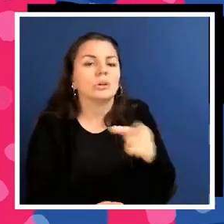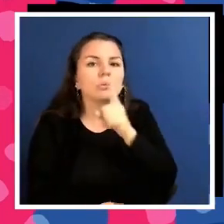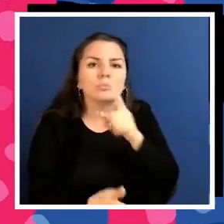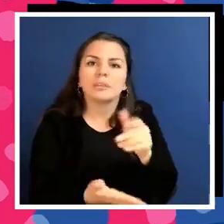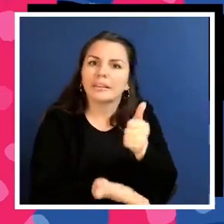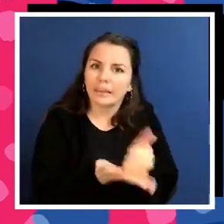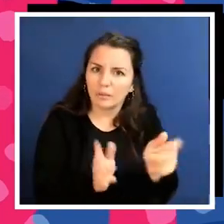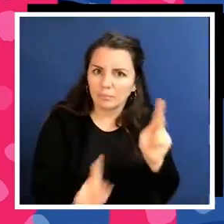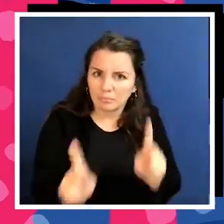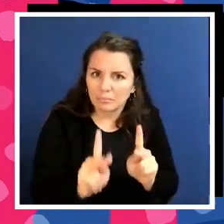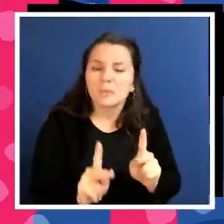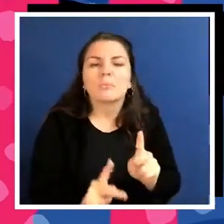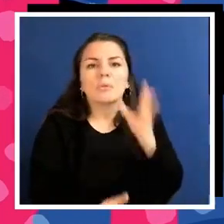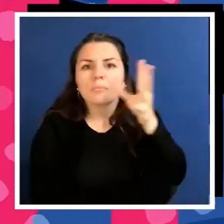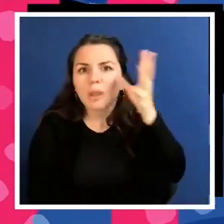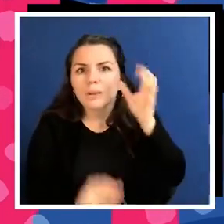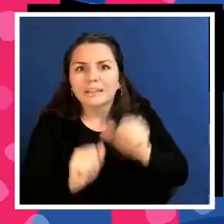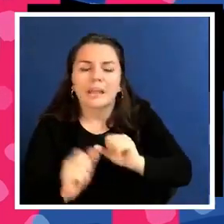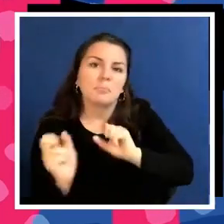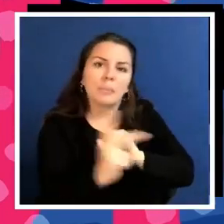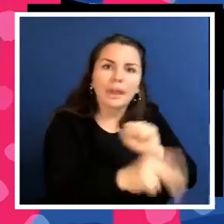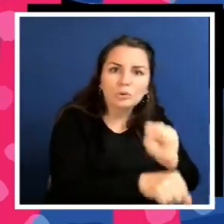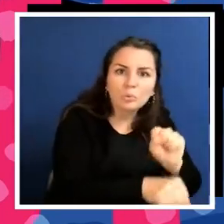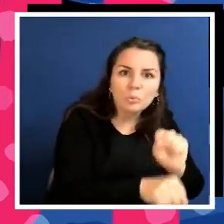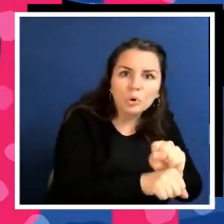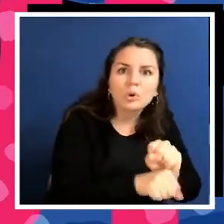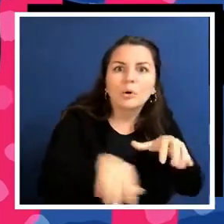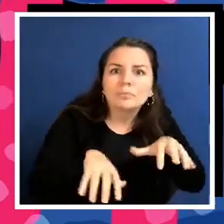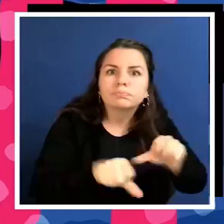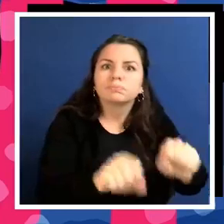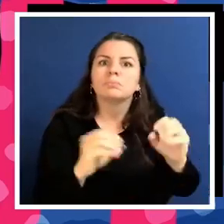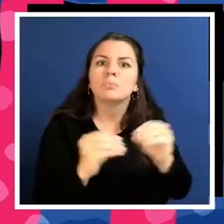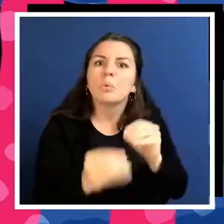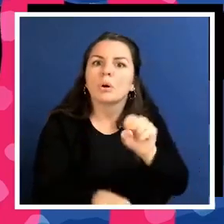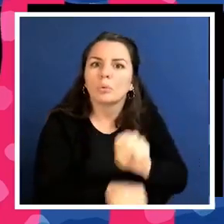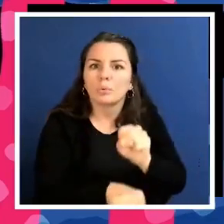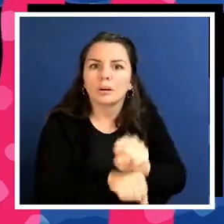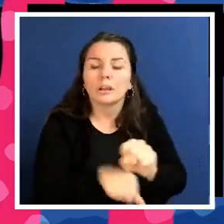WAY. MIDDLE-CLASS FAMILIES CALMLY THAT NEED HELP AFFORDING CHILDCARE OR SAVING FOR COLLEGE, THIS HELPS WITH THAT TOO.